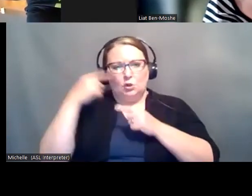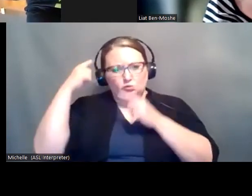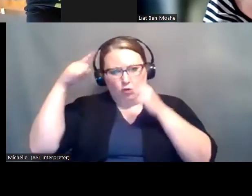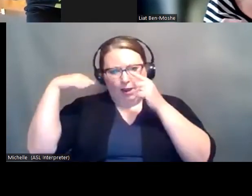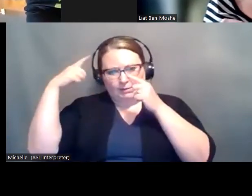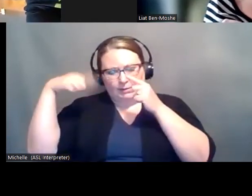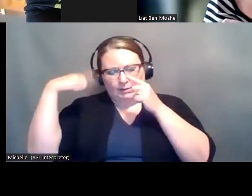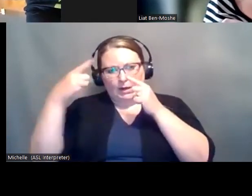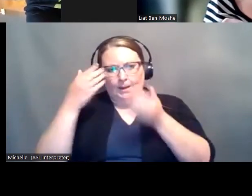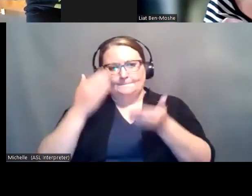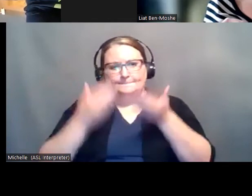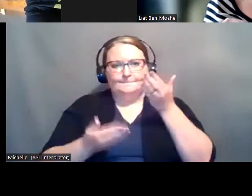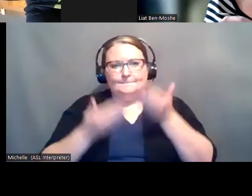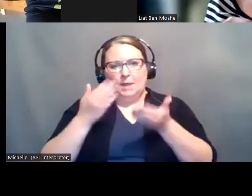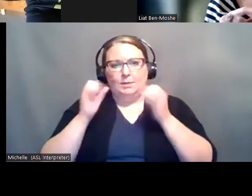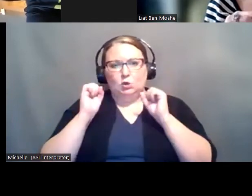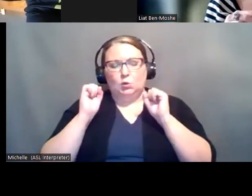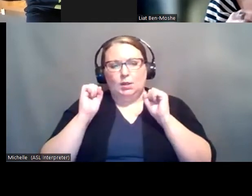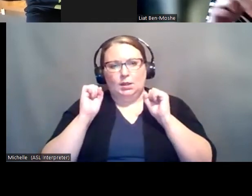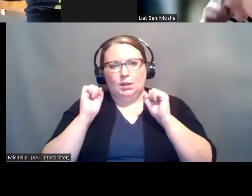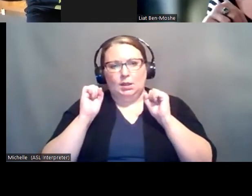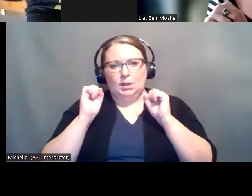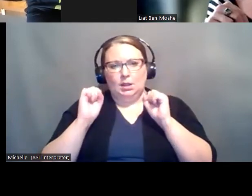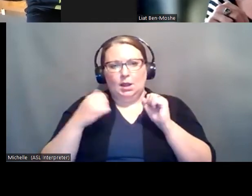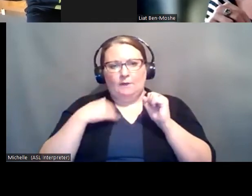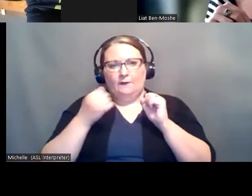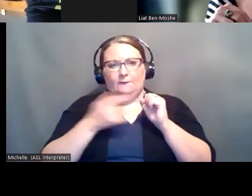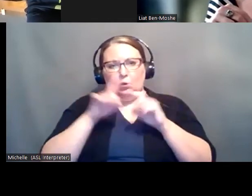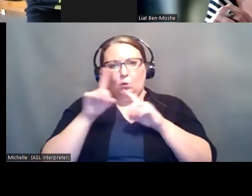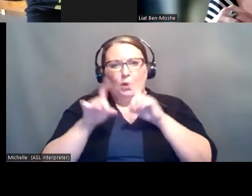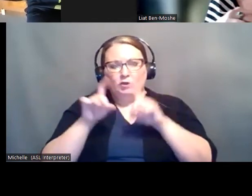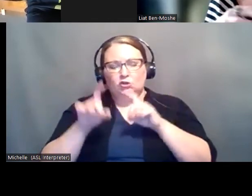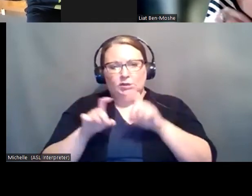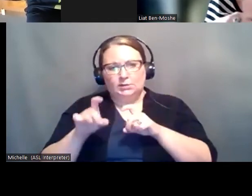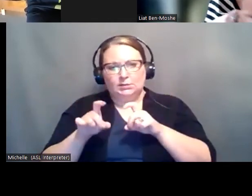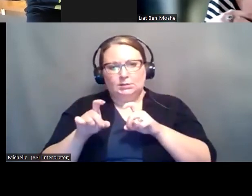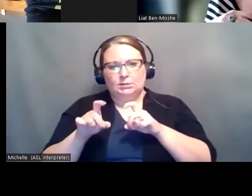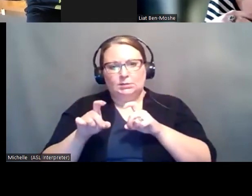maybe you can have a few questions, maybe two or three,